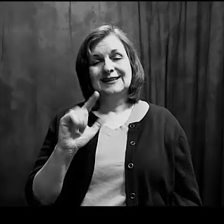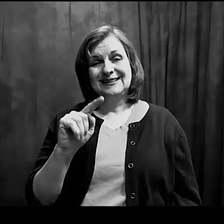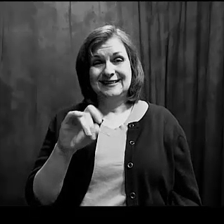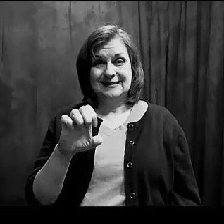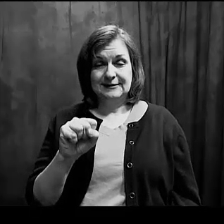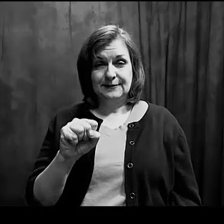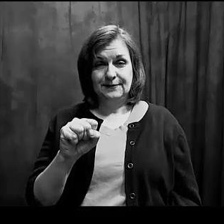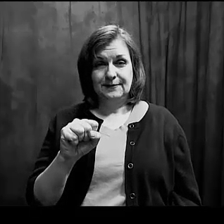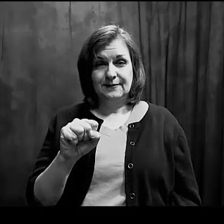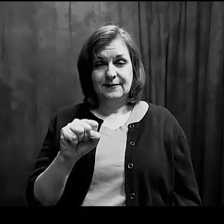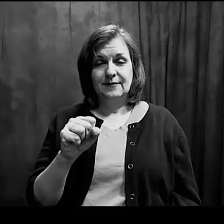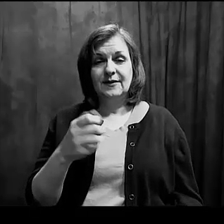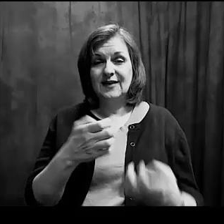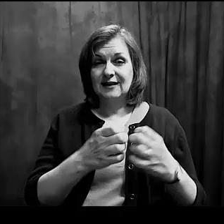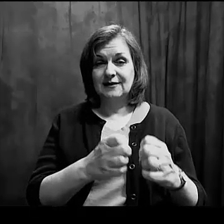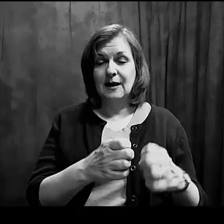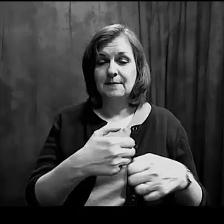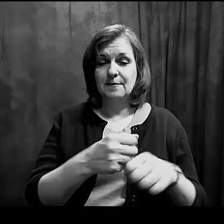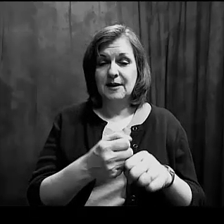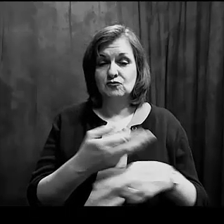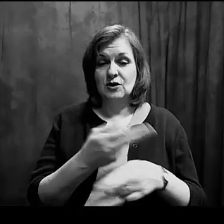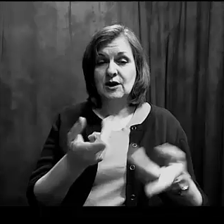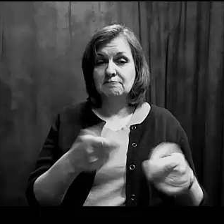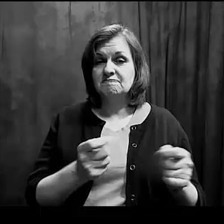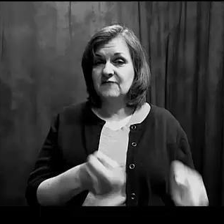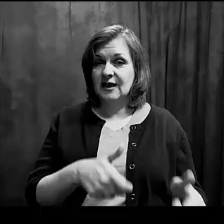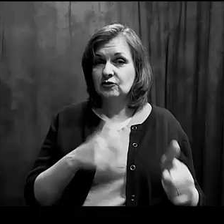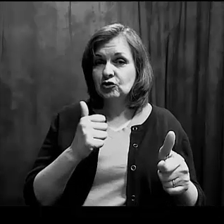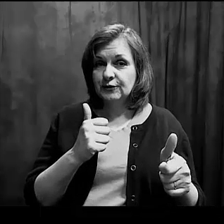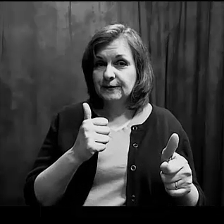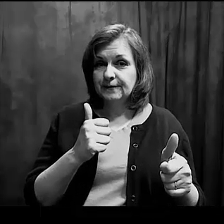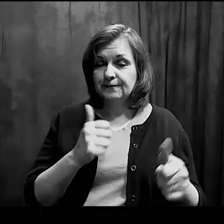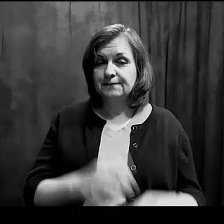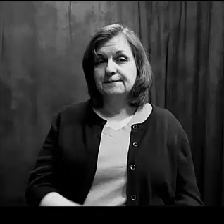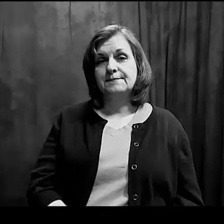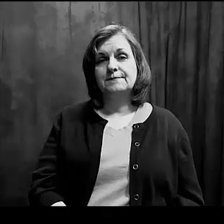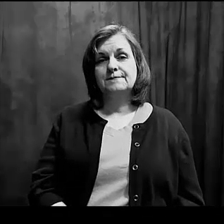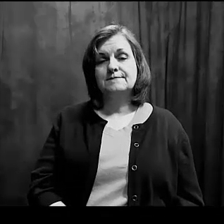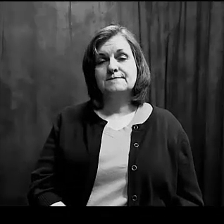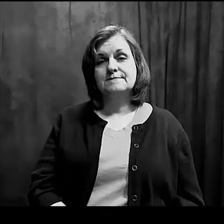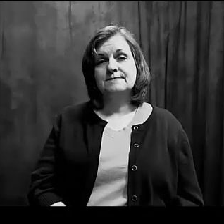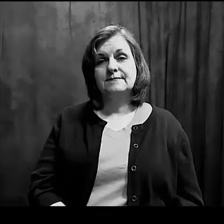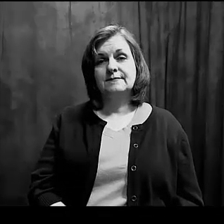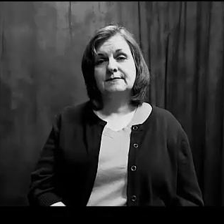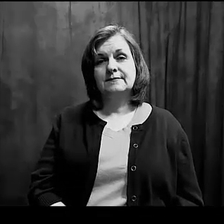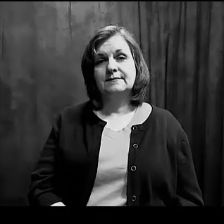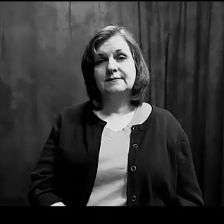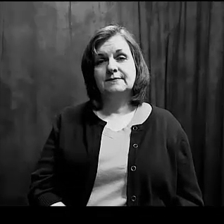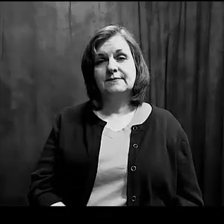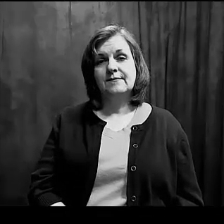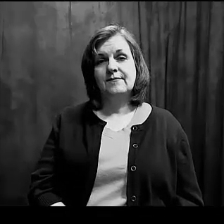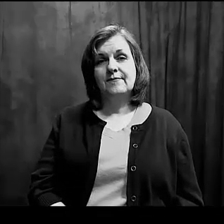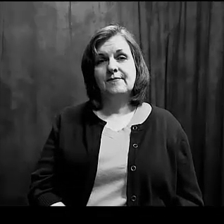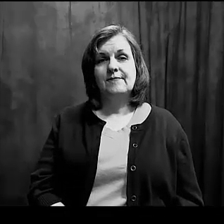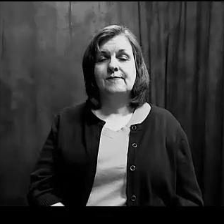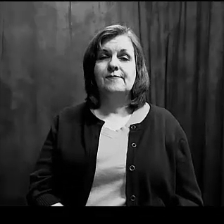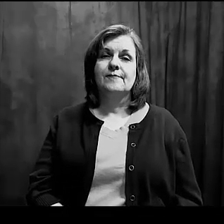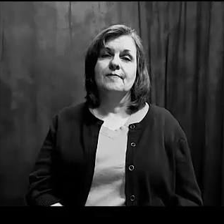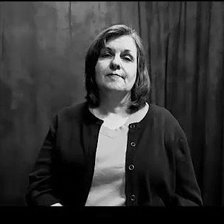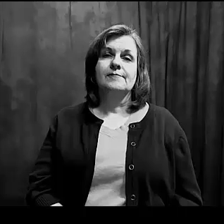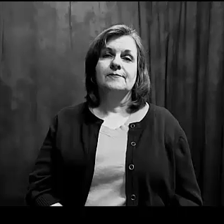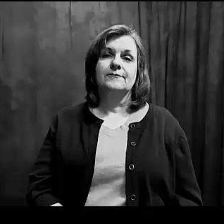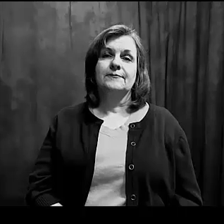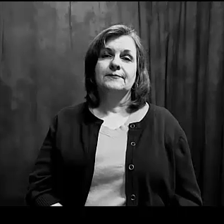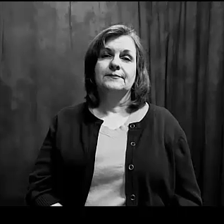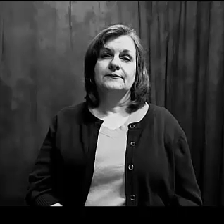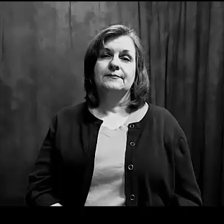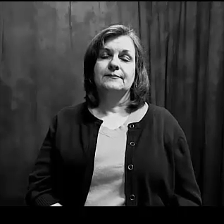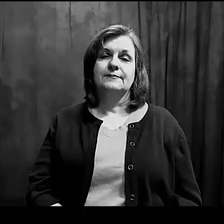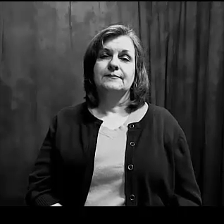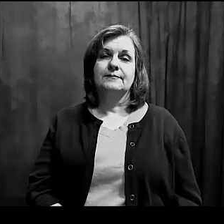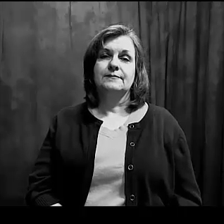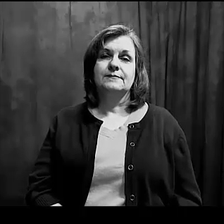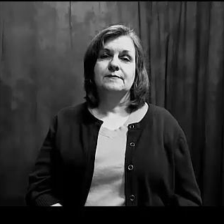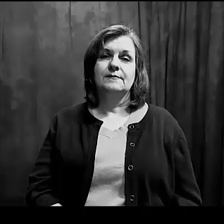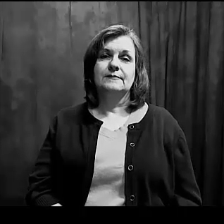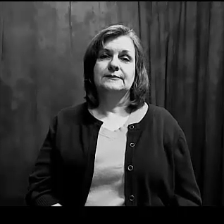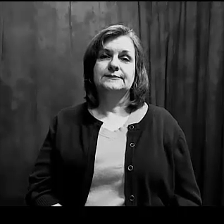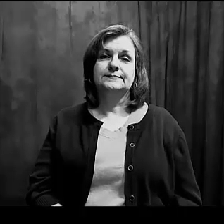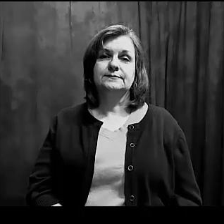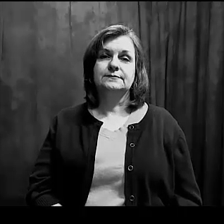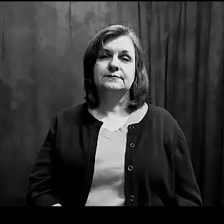we want the enzymes to make these reactions go faster